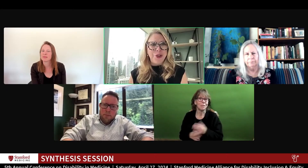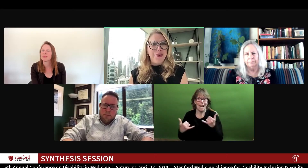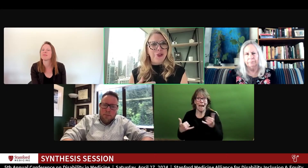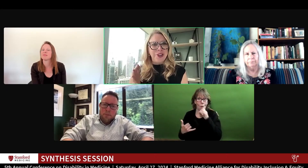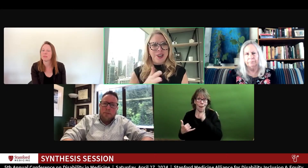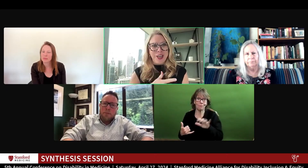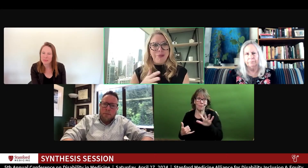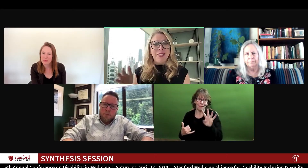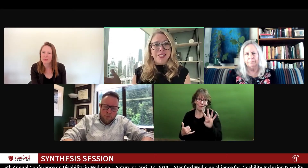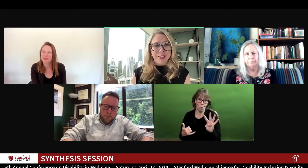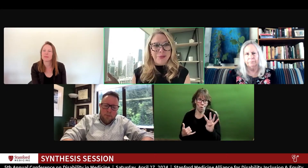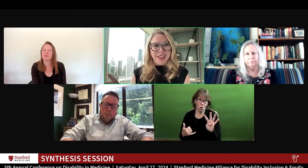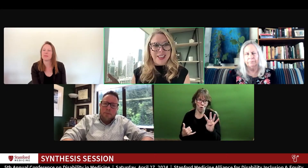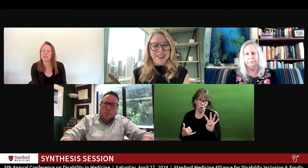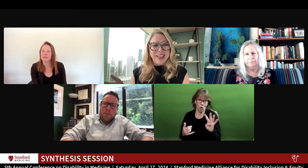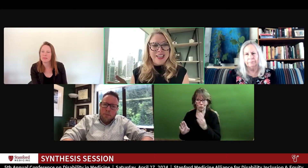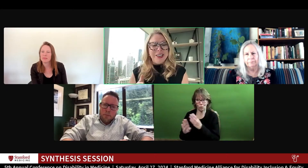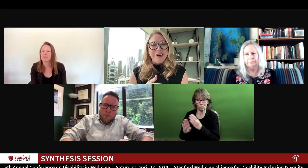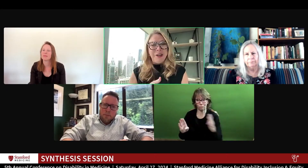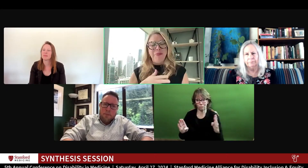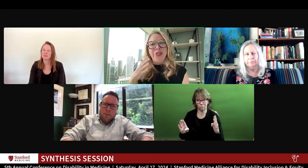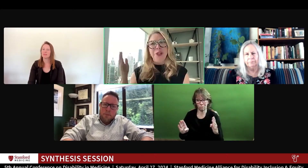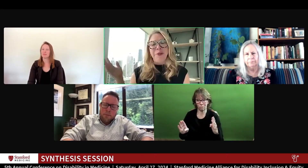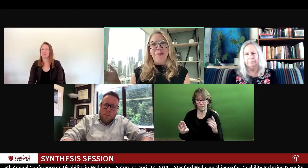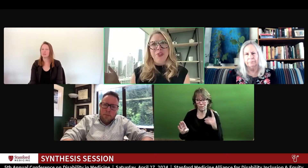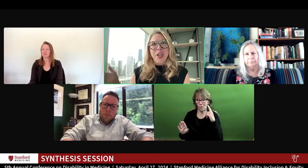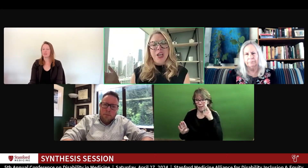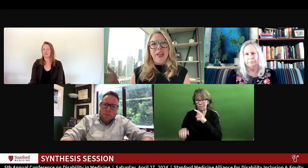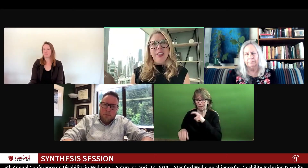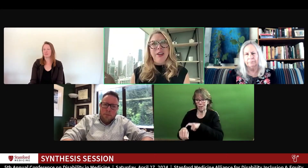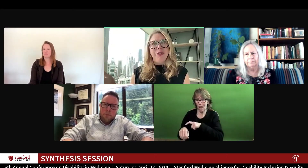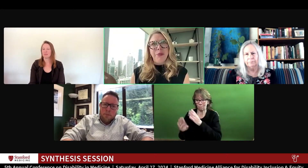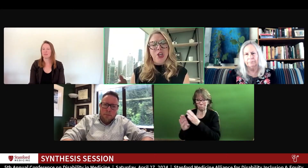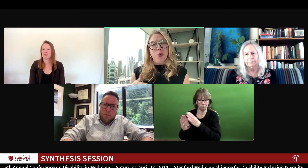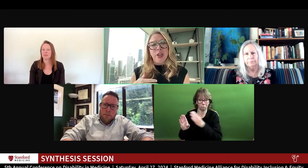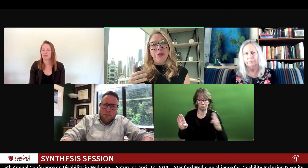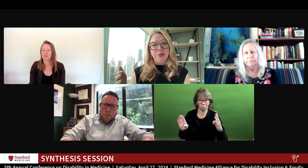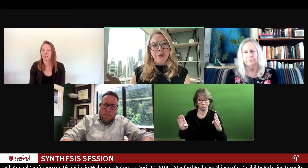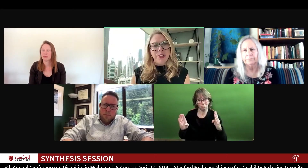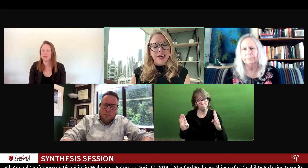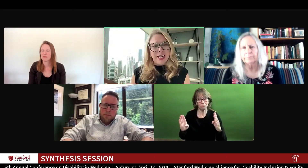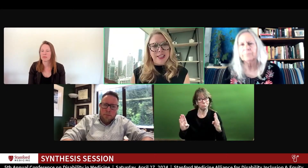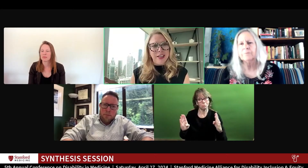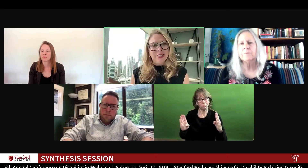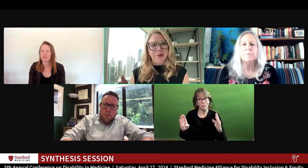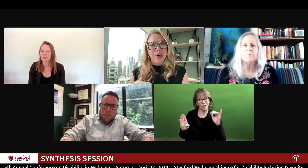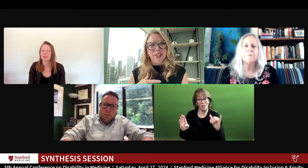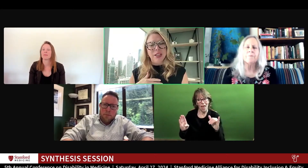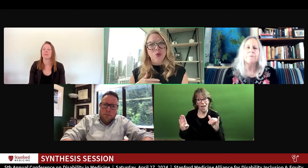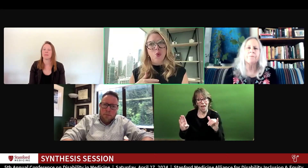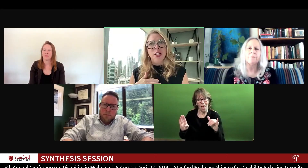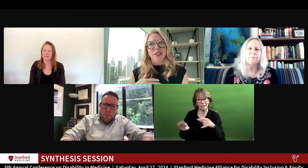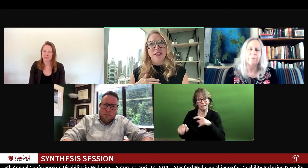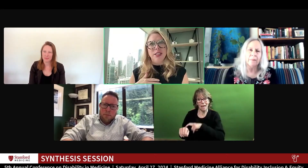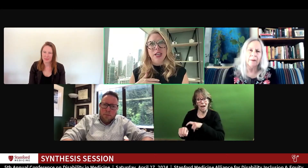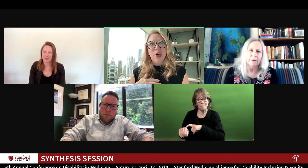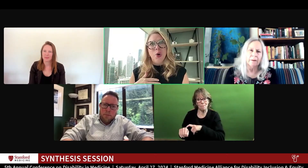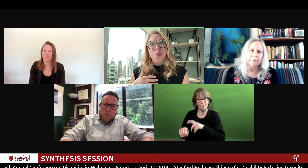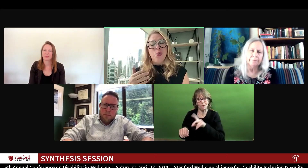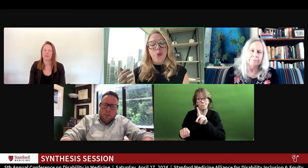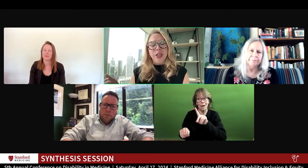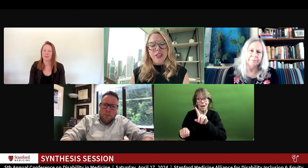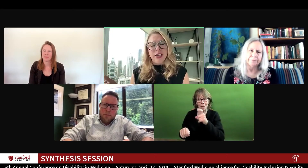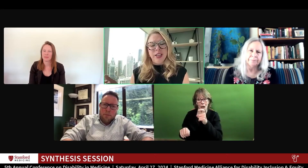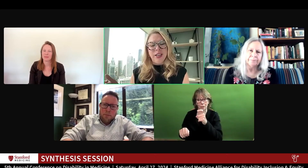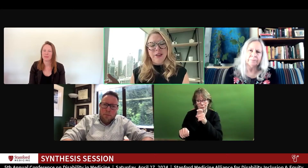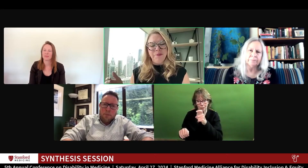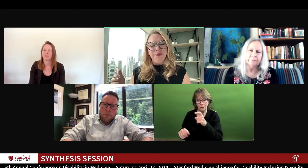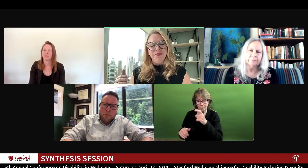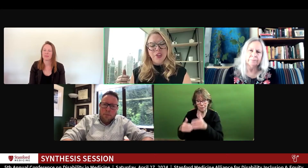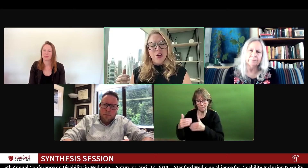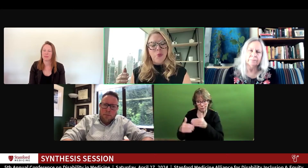So if we're talking about timeline, I think for me going through that diagnostic process was really,